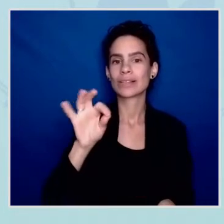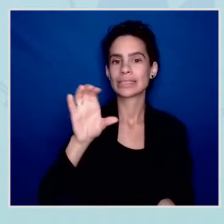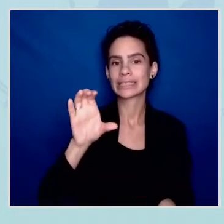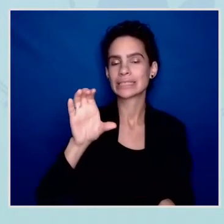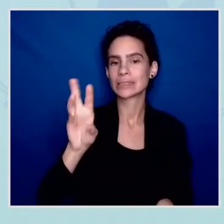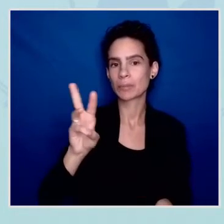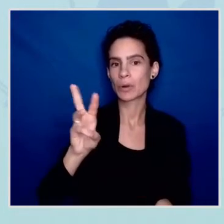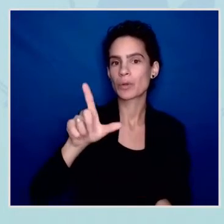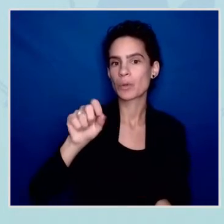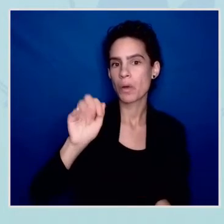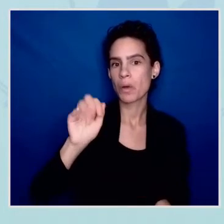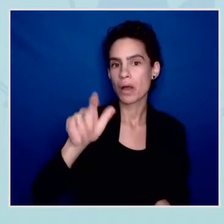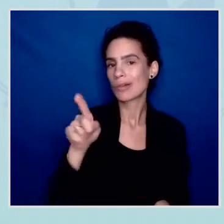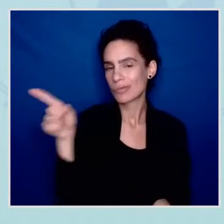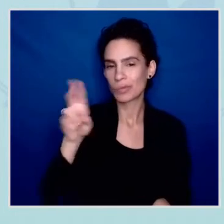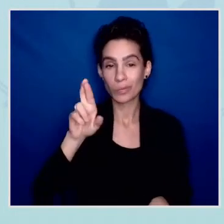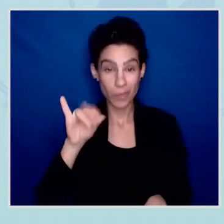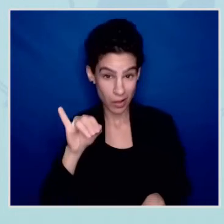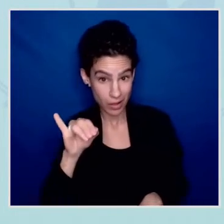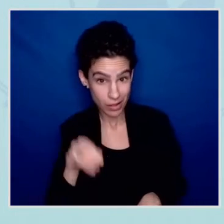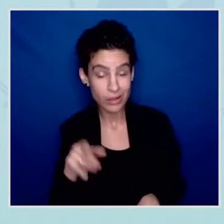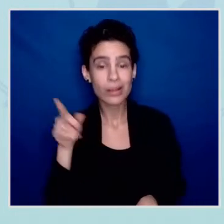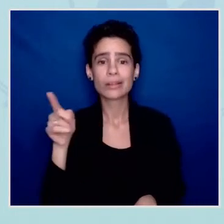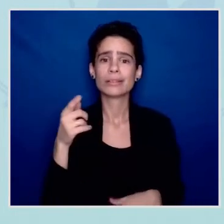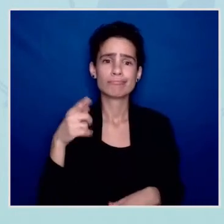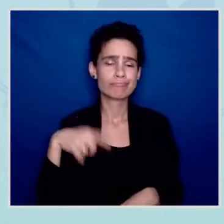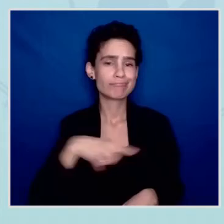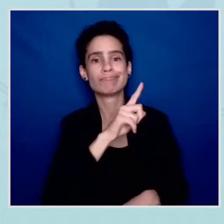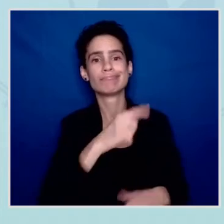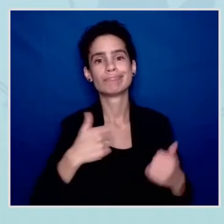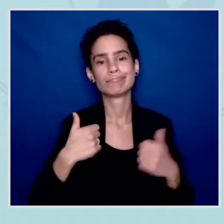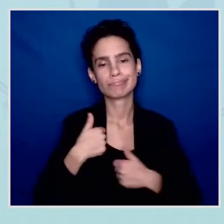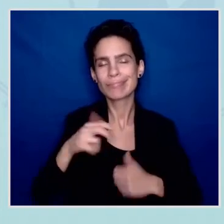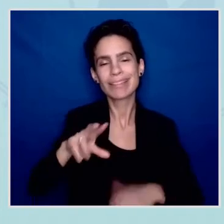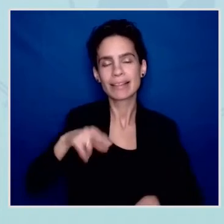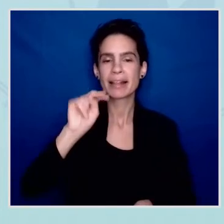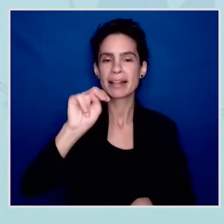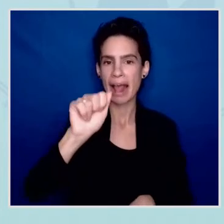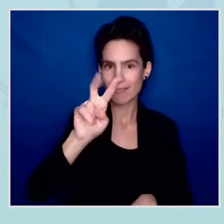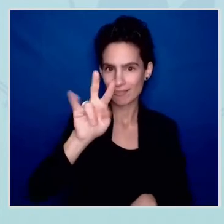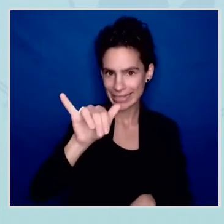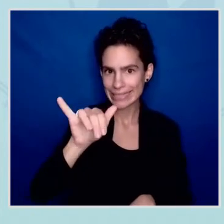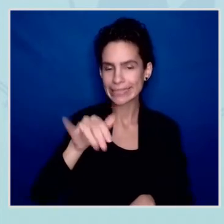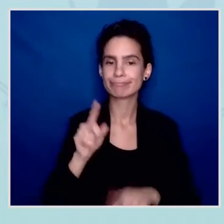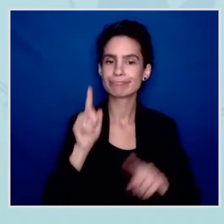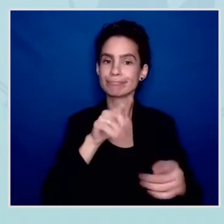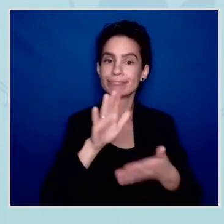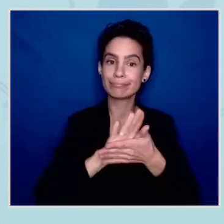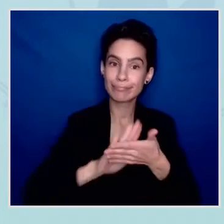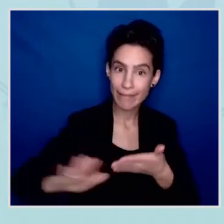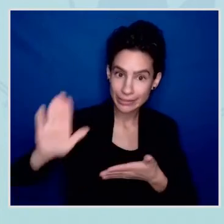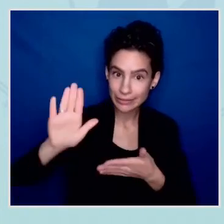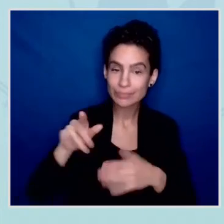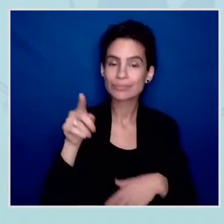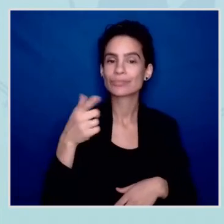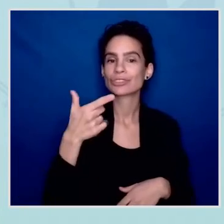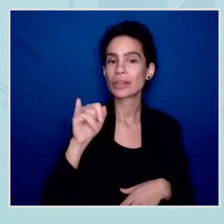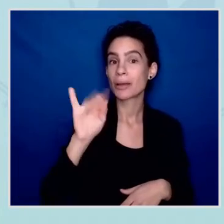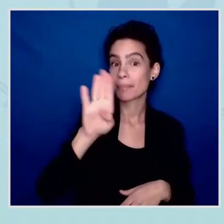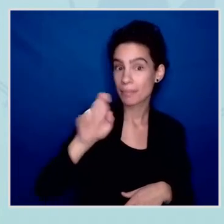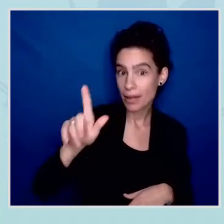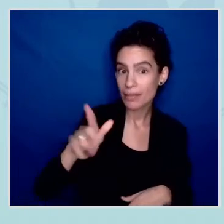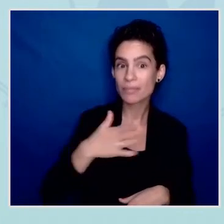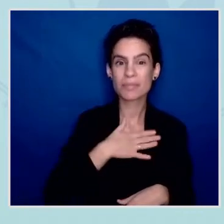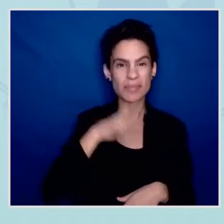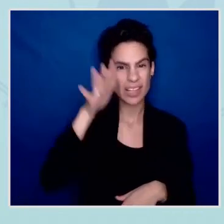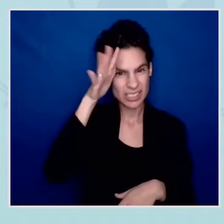WHICH IS NOW THE UFC W LOCAL IN